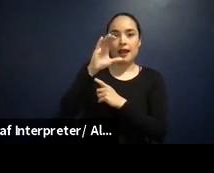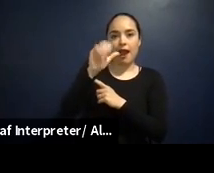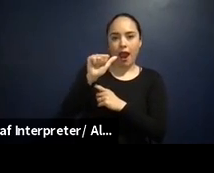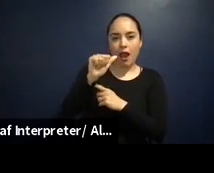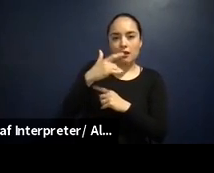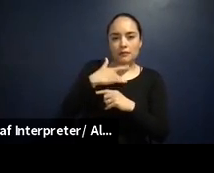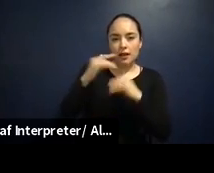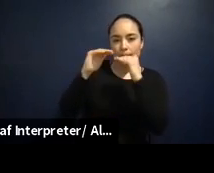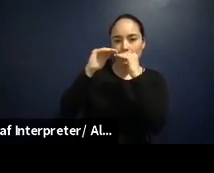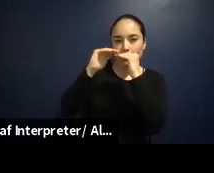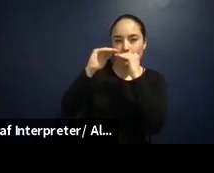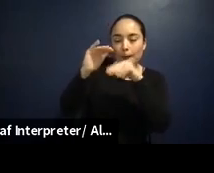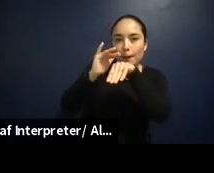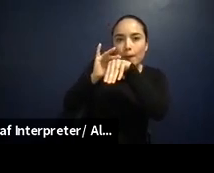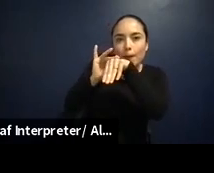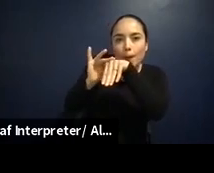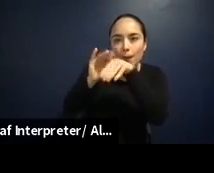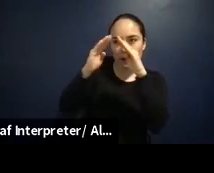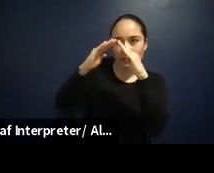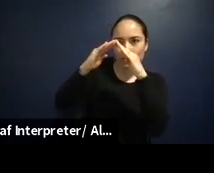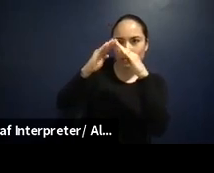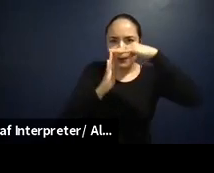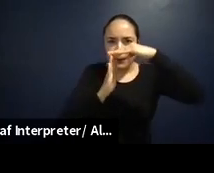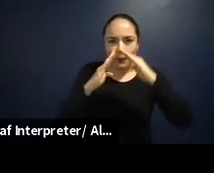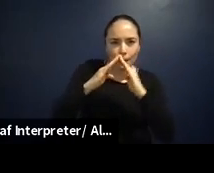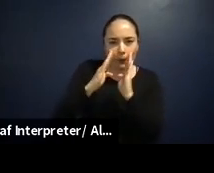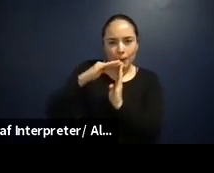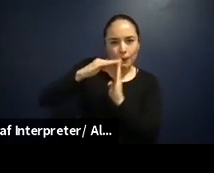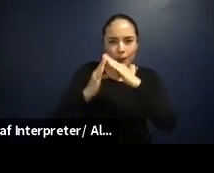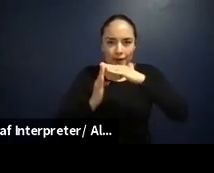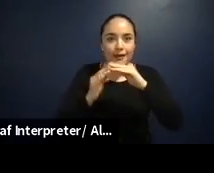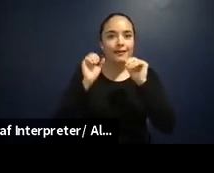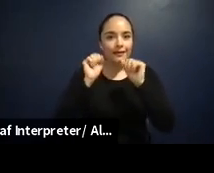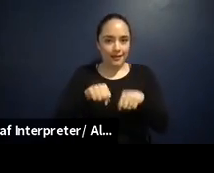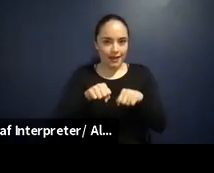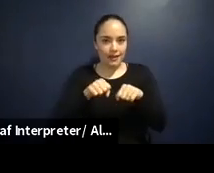actually peel them apart layer by layer. I don't suggest you doing that to your nice specimen there,